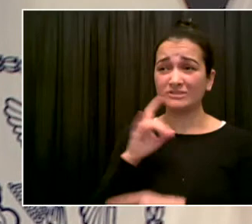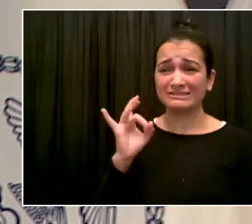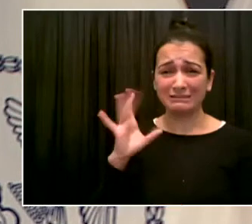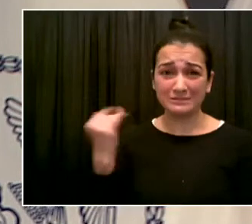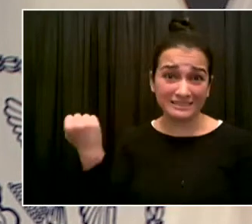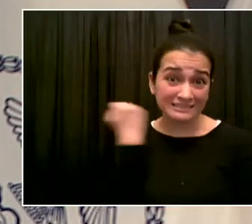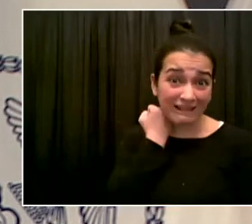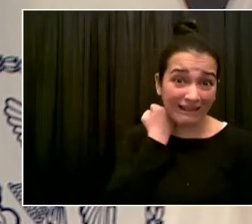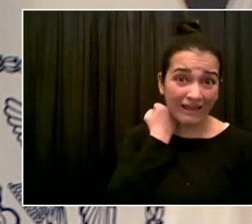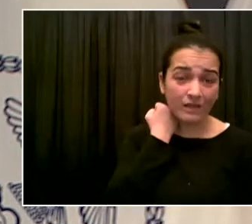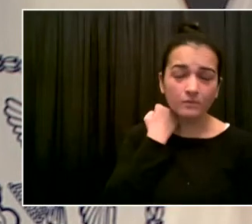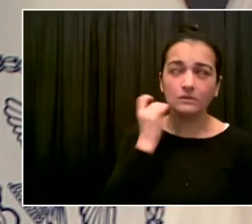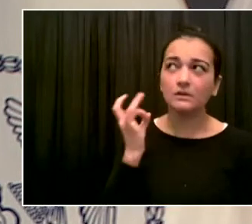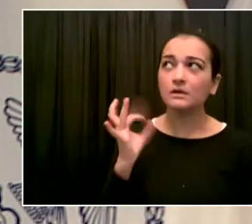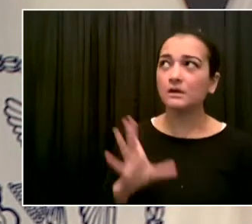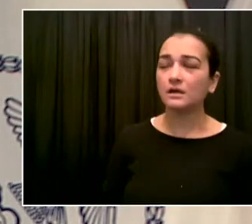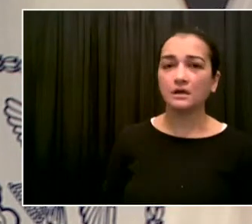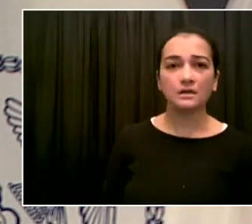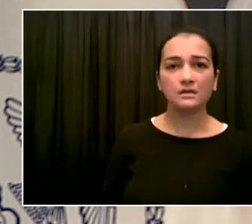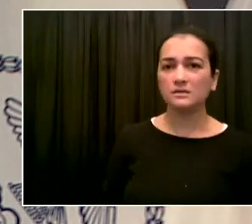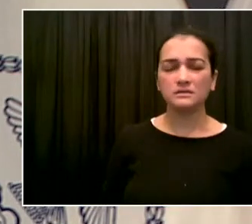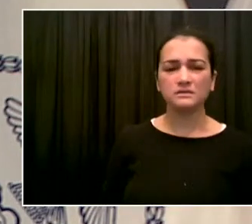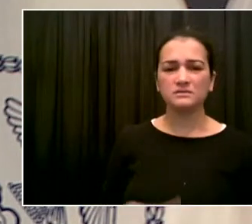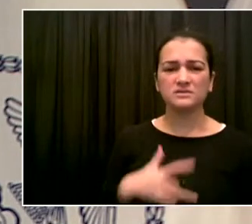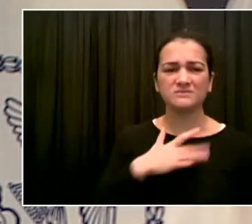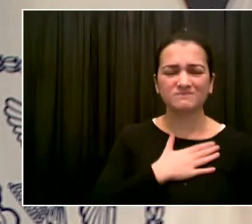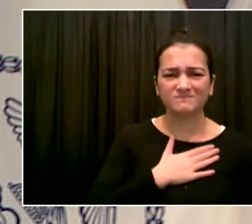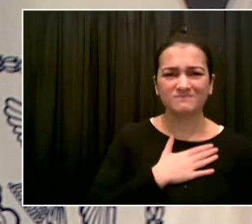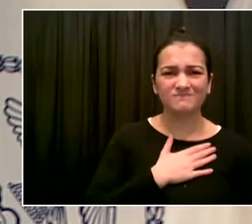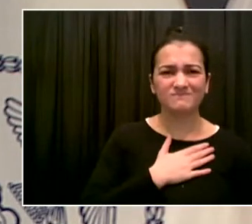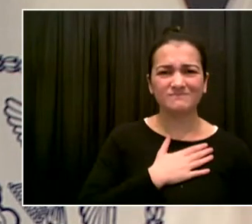DID NOT KNOW EVERYTHING WE NEED TO KNOW ABOUT IT. HORRIBLE INCIDENT FOR